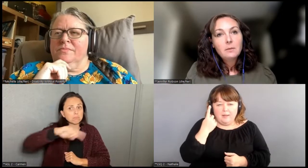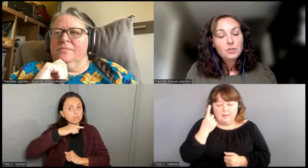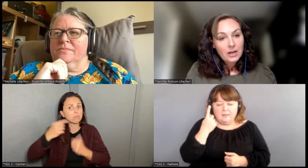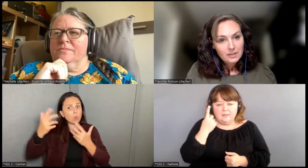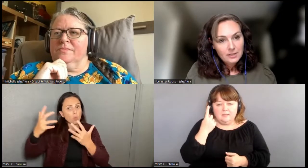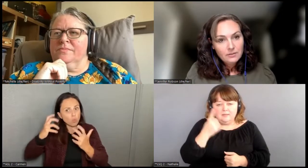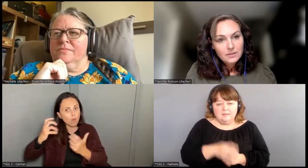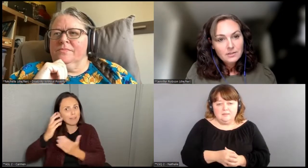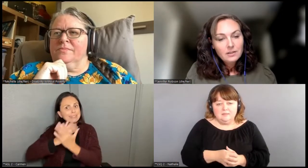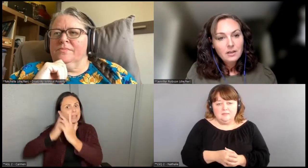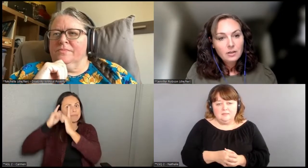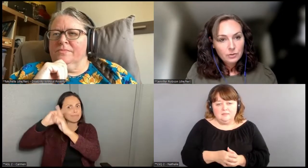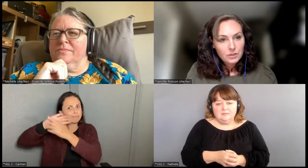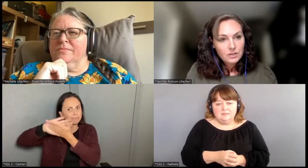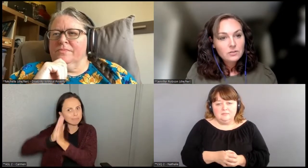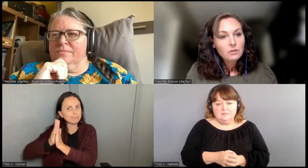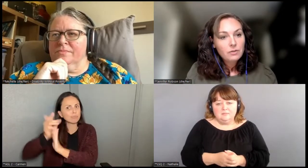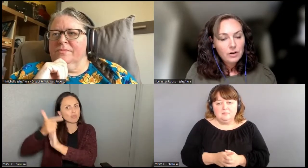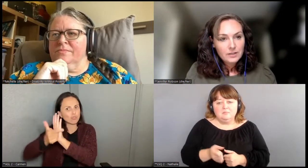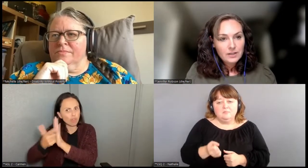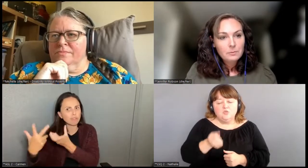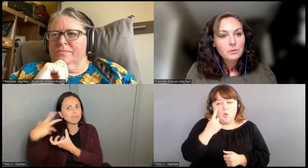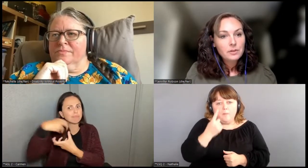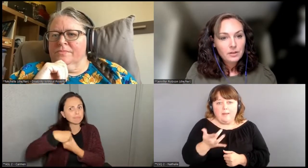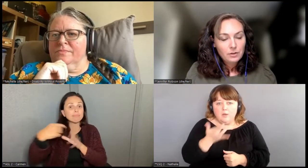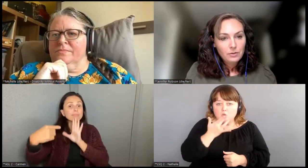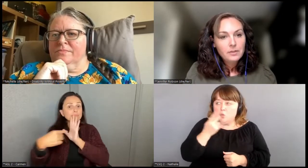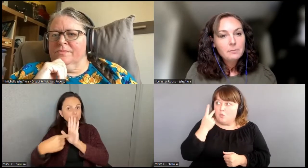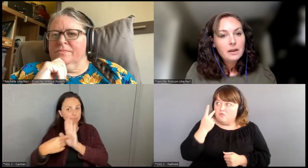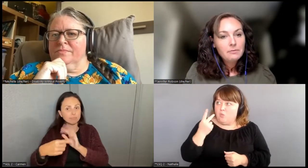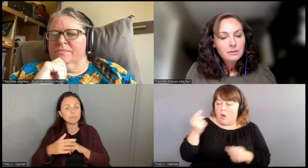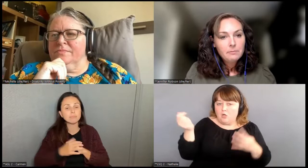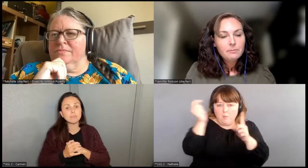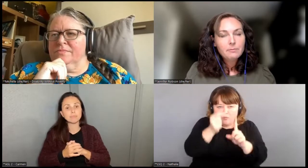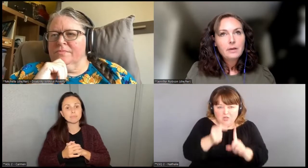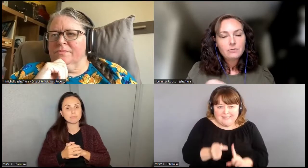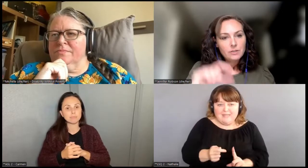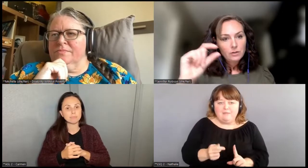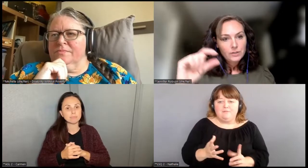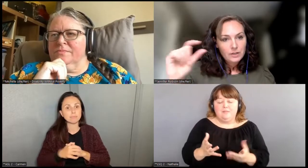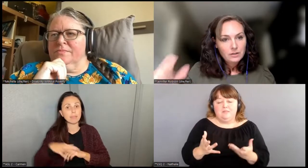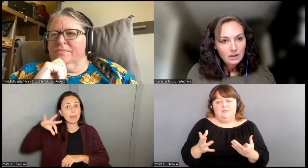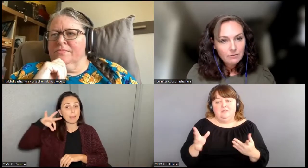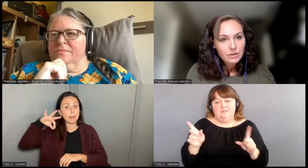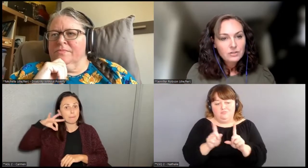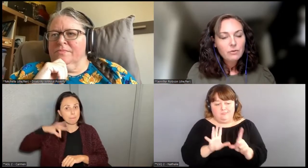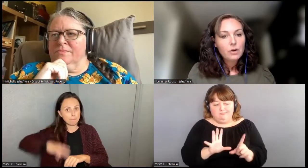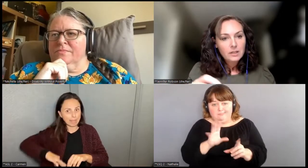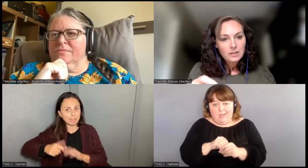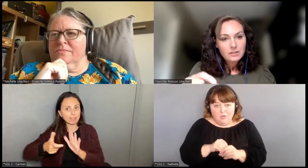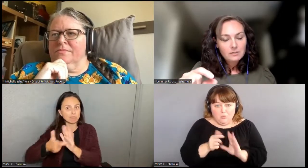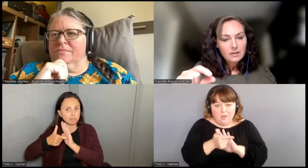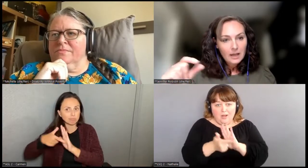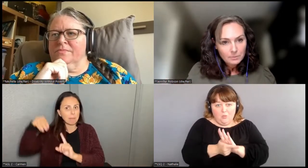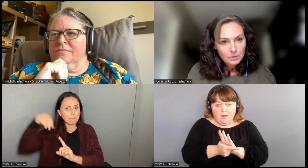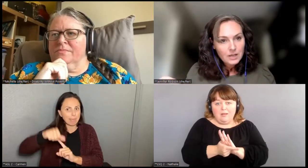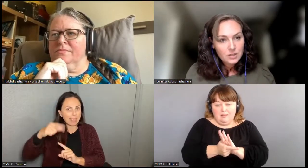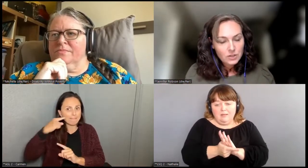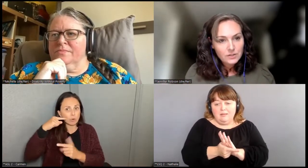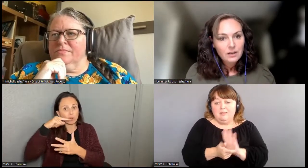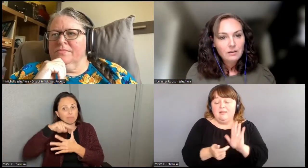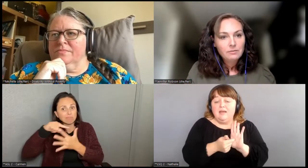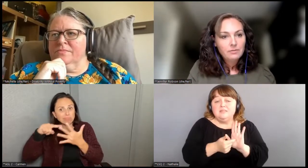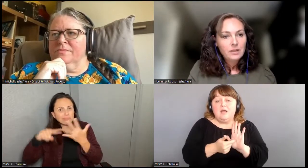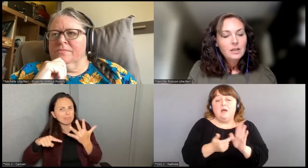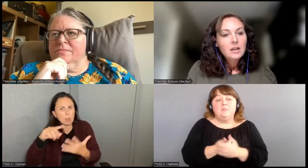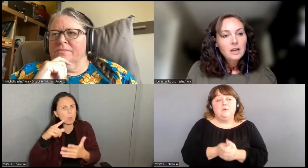OBJECTIVES INCLUDED, SO FOR EXAMPLE, THE BENEFIT MUST RESULT IN COVERAGE FOR THESE X PERCENTAGES